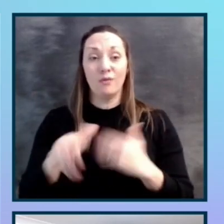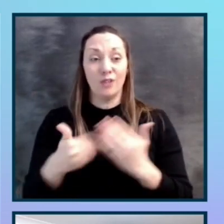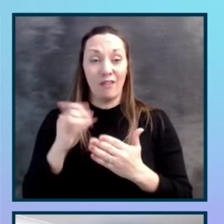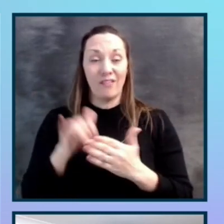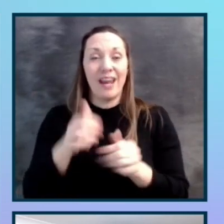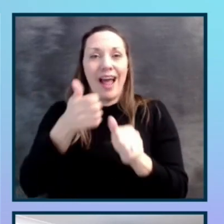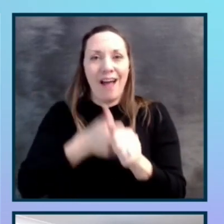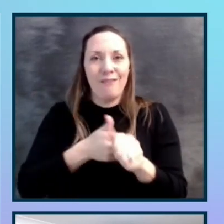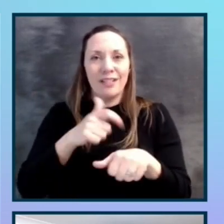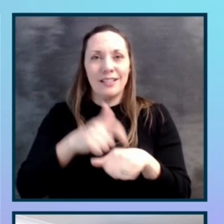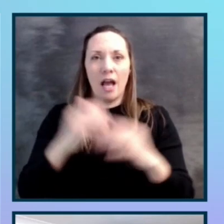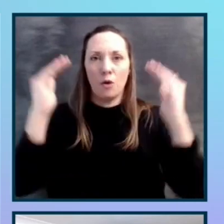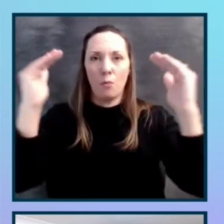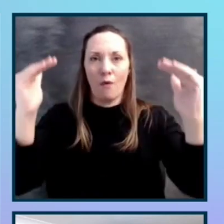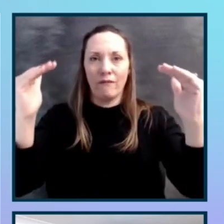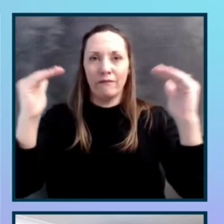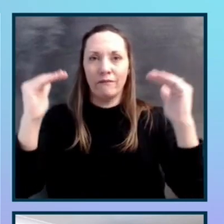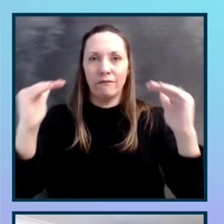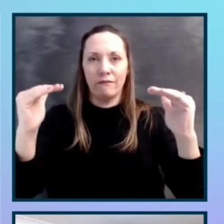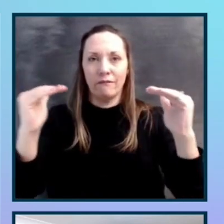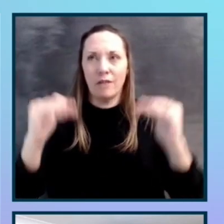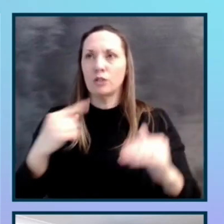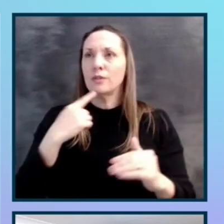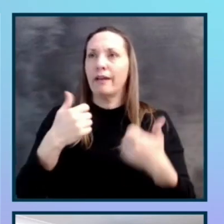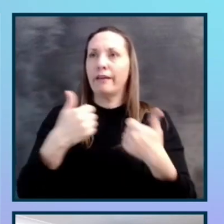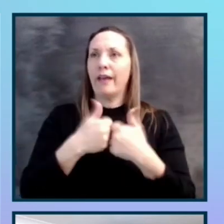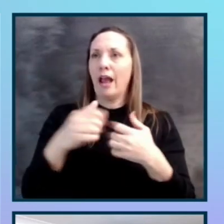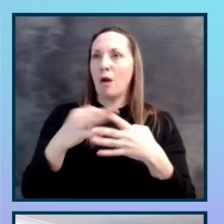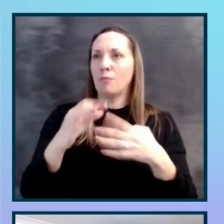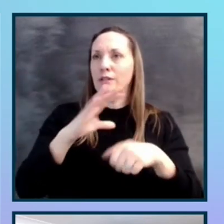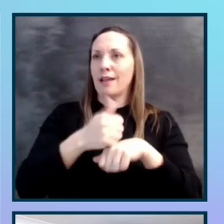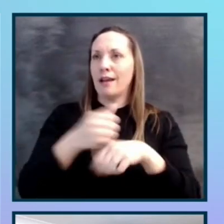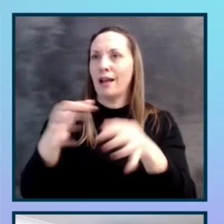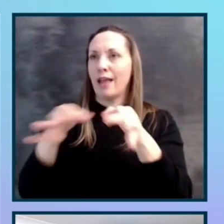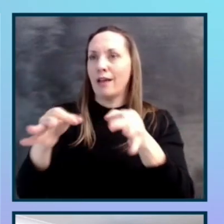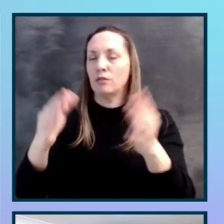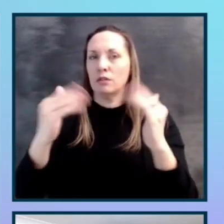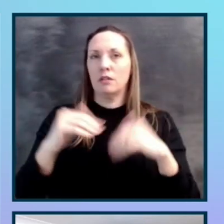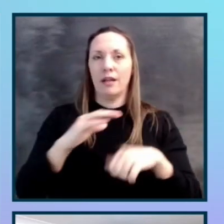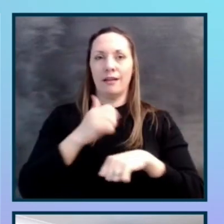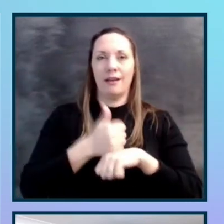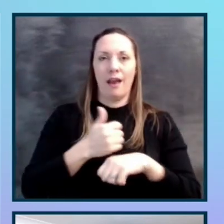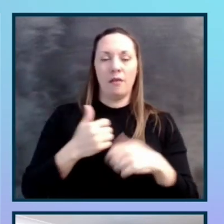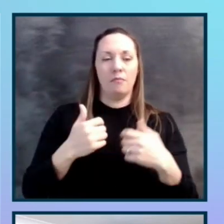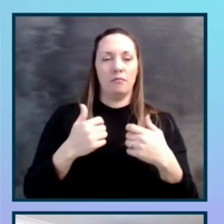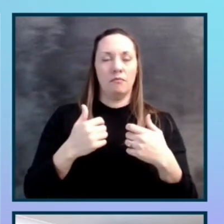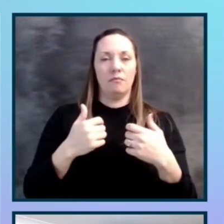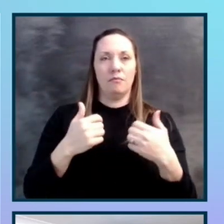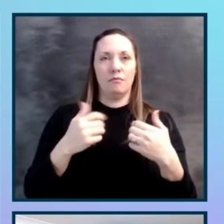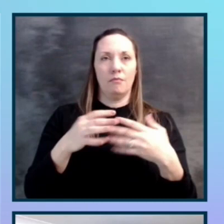So, it's not game option, settings, language, controller, game option, settings, language, input, it's controller input.